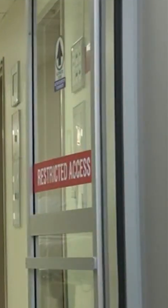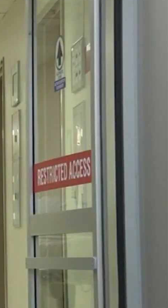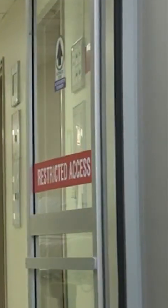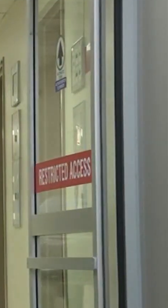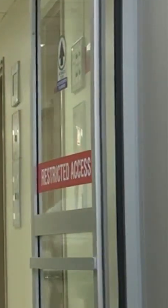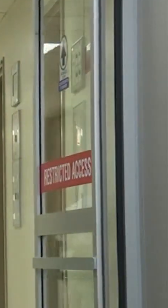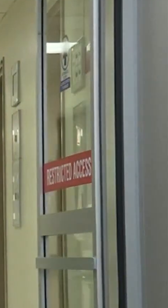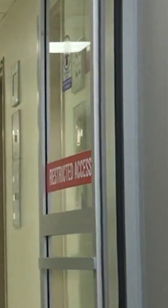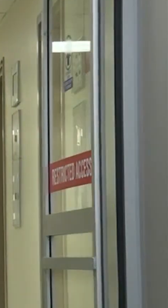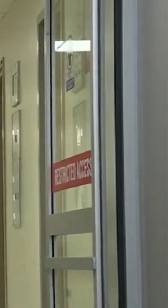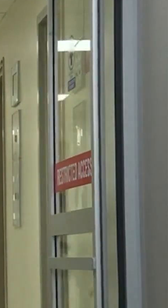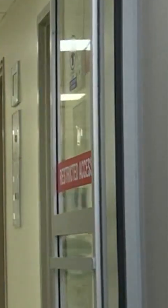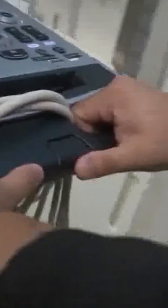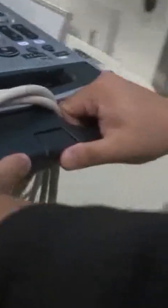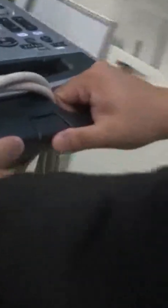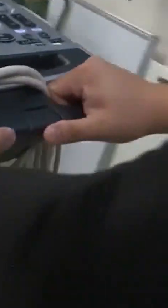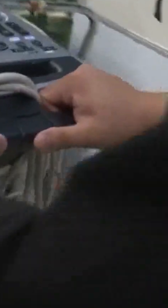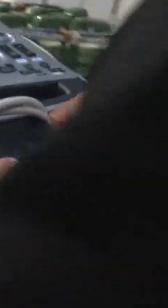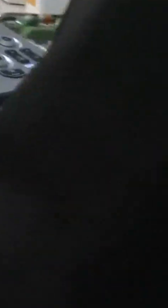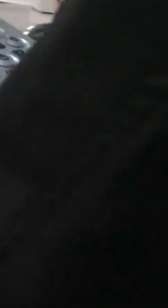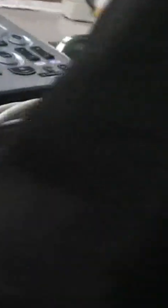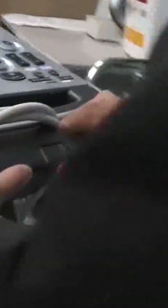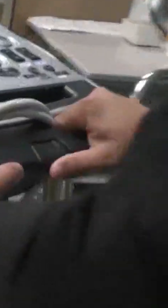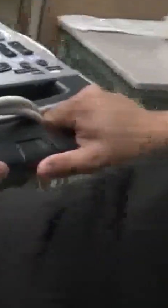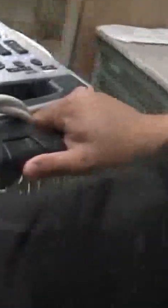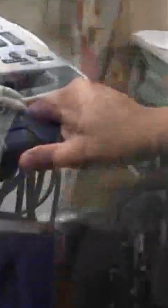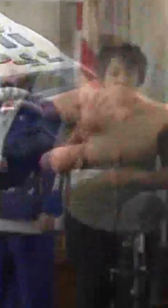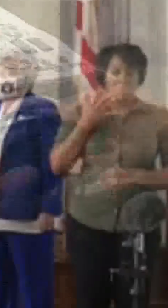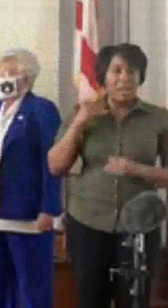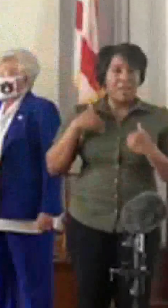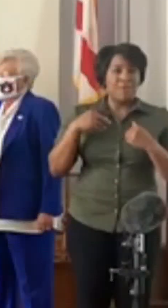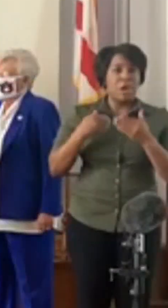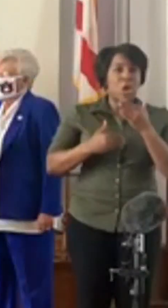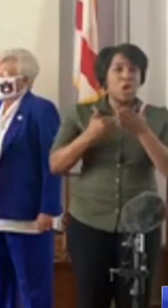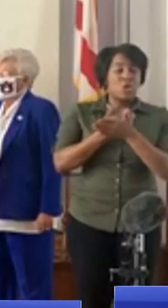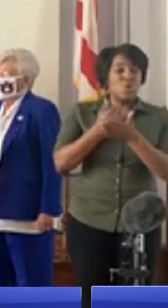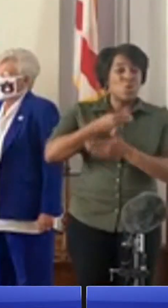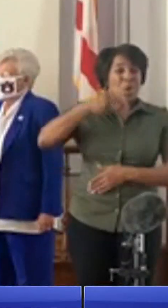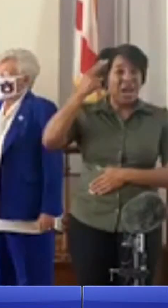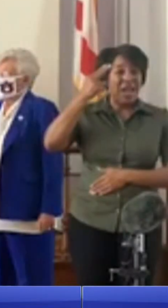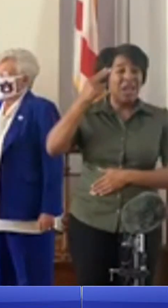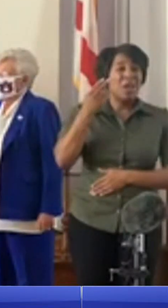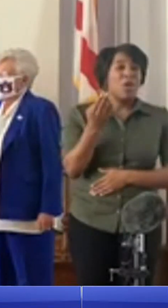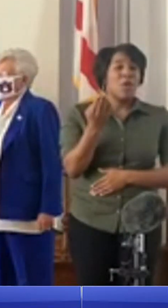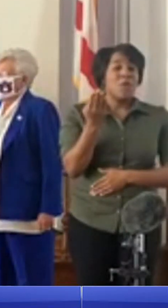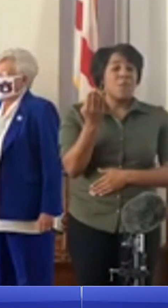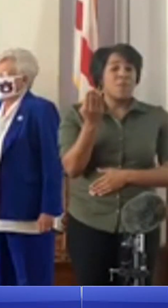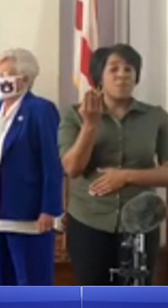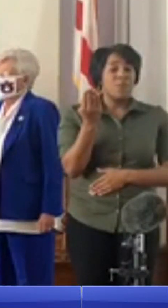CAPACITY.Dr. Harris: "14,077 CAPACITY.Dr. Harris: "14,077 inpatients CAPACITY.Dr. Harris: "14,077 inpatients were CAPACITY.Dr. Harris: "14,077 inpatients were reported CAPACITY.Dr. Harris: "14,077 inpatients were reported as CAPACITY.Dr. Harris: "14,077 inpatients were reported as of inpatients were reported as of inpatients were reported as of this inpatients were reported as of this morning. inpatients were reported as of this morning. Plus, inpatients were reported as of this morning. Plus, another this morning. Plus, another this morning. Plus, another 541 this morning. Plus, another 541 persons this morning. Plus, another 541 persons under 541 persons under 541 persons under investigation, 541 persons under investigation, so 541 persons under investigation, so more 541 persons under investigation, so more than investigation, so more than investigation, so more than 2,000 investigation, so more than 2,000 people investigation, so more than 2,000 people across investigation, so more than 2,000 people across the investigation, so more than 2,000 people across the state 2,000 people across the state 2,000 people across the state are 2,000 people across the state are confirmed 2,000 people across the state are confirmed or 2,000 people across the state are confirmed or suspected 2,000 people across the state are confirmed or suspected of are confirmed or suspected of are confirmed or suspected of this are confirmed or suspected of this infection are confirmed or suspected of this infection who are confirmed or suspected of this infection who are this infection who are this infection who are occupying